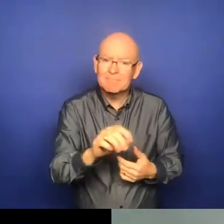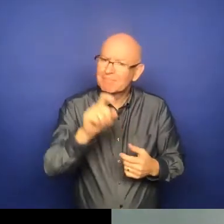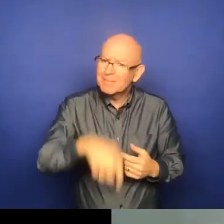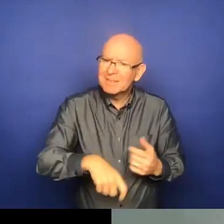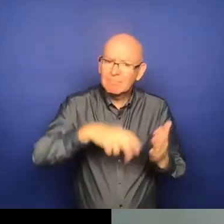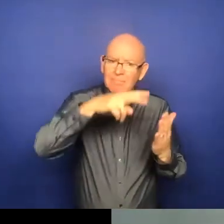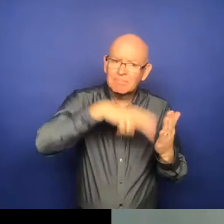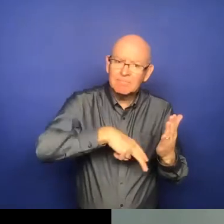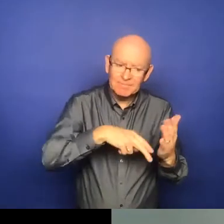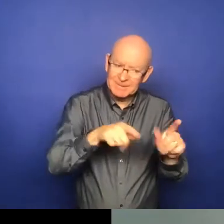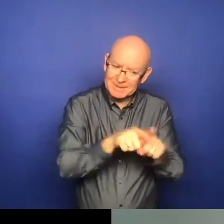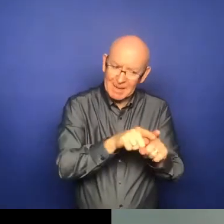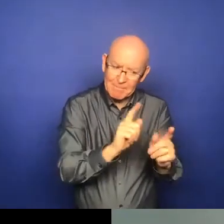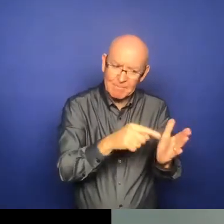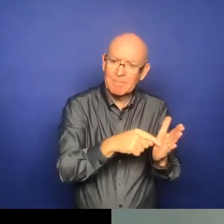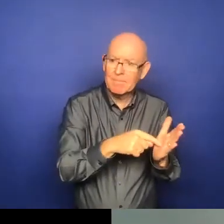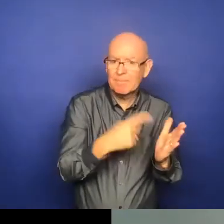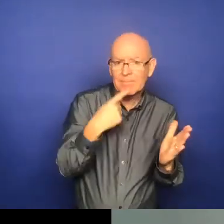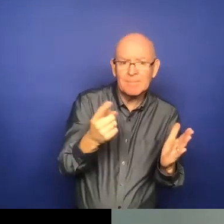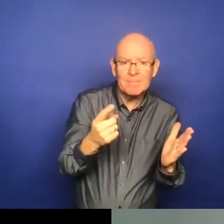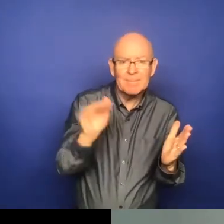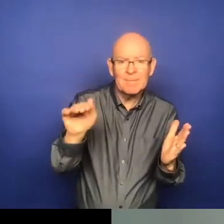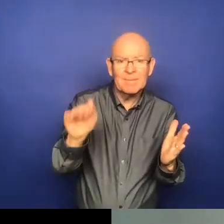folks are not included, there will be bias in the results